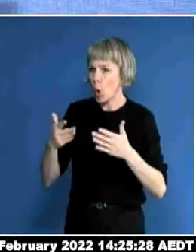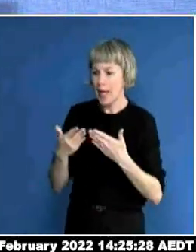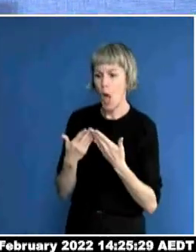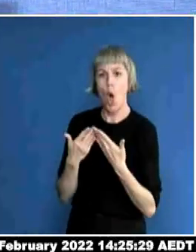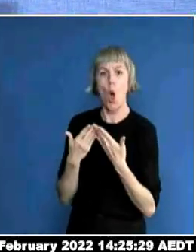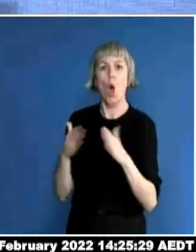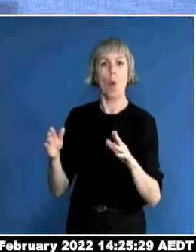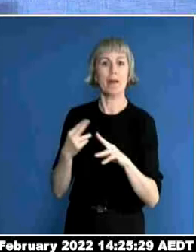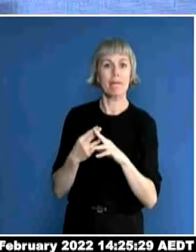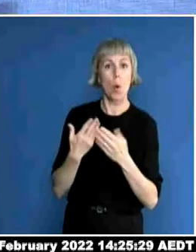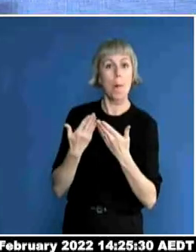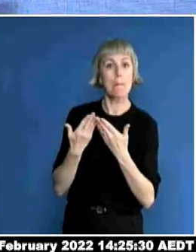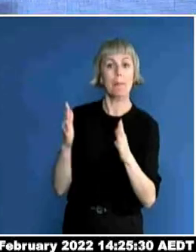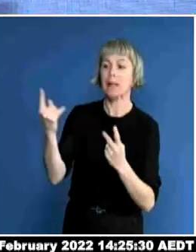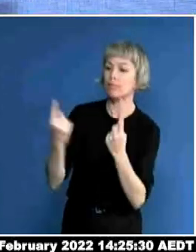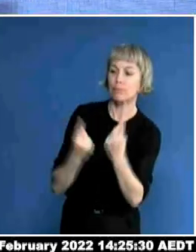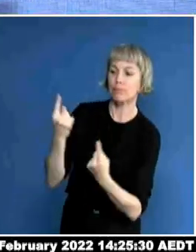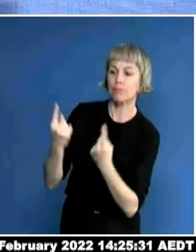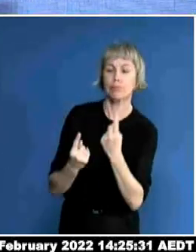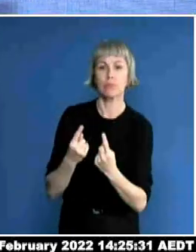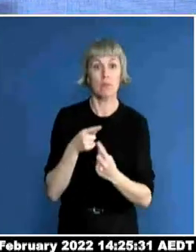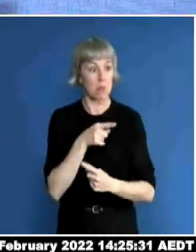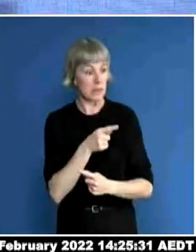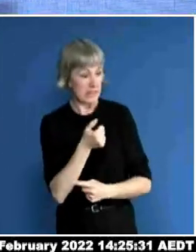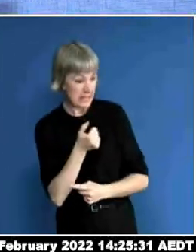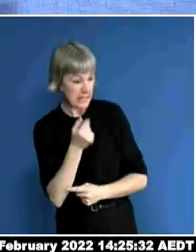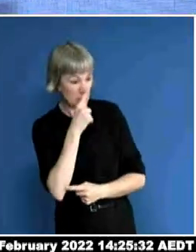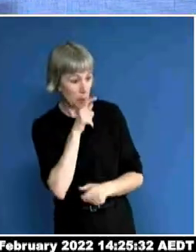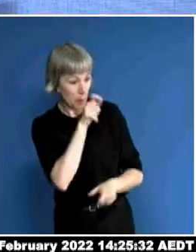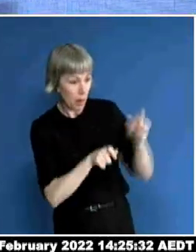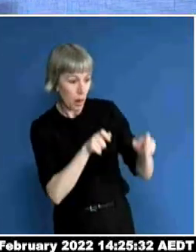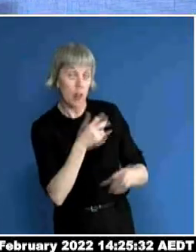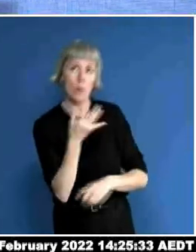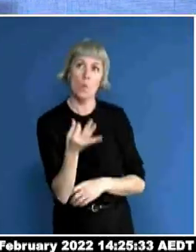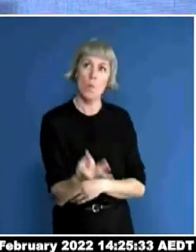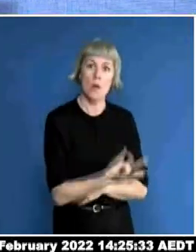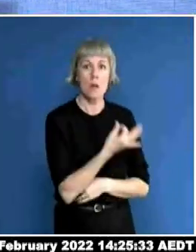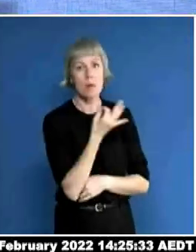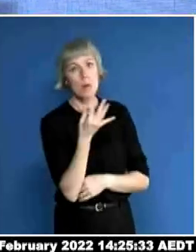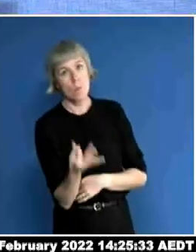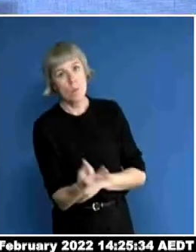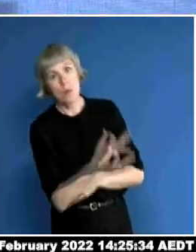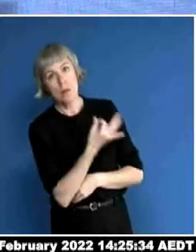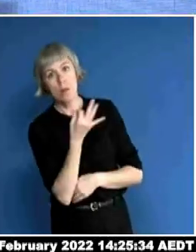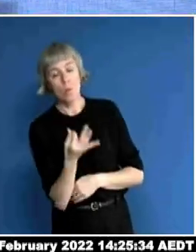You felt the café should have been set up before you started training participants in a